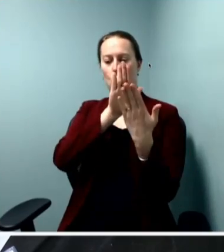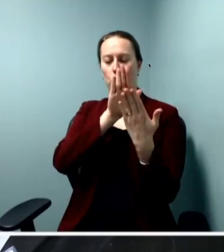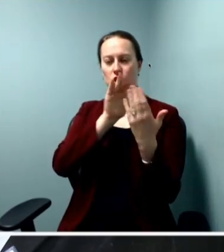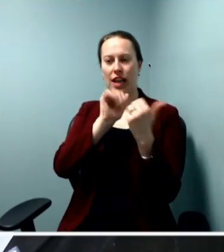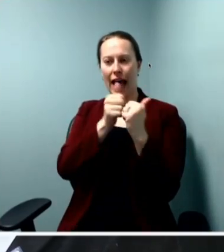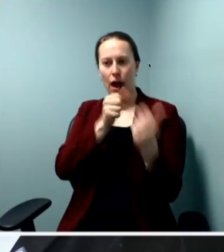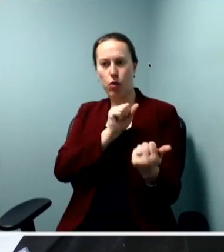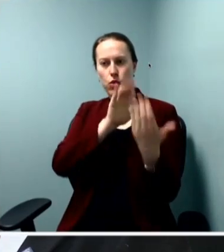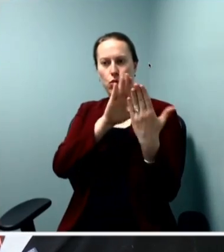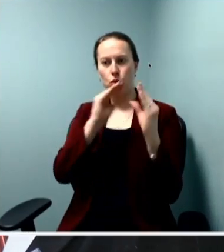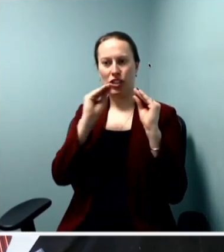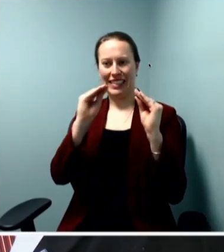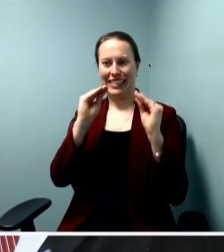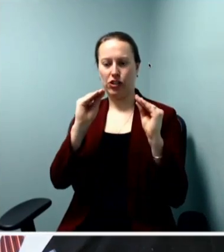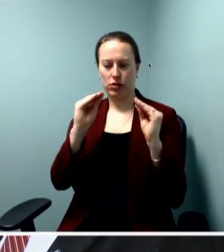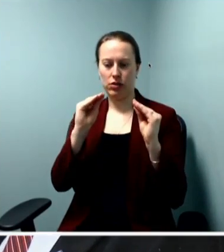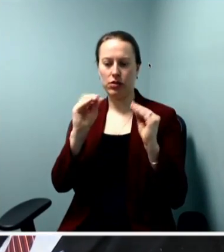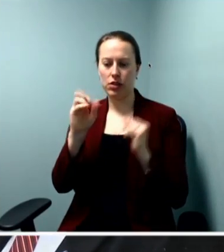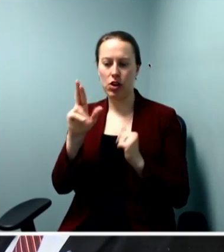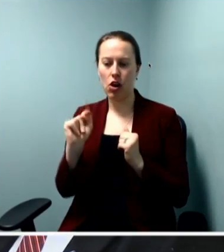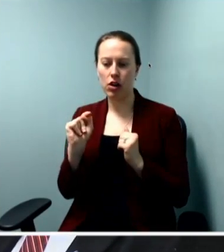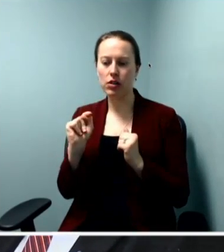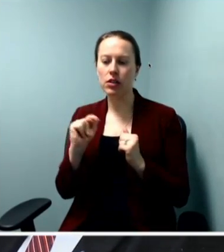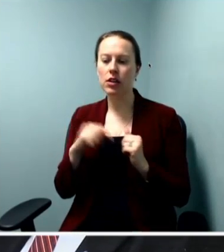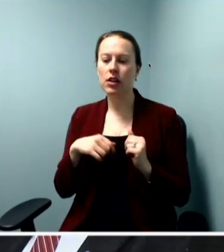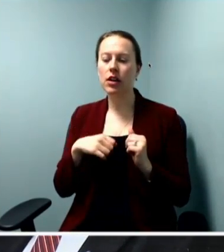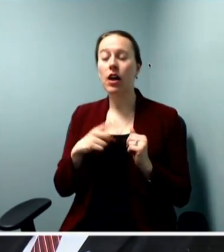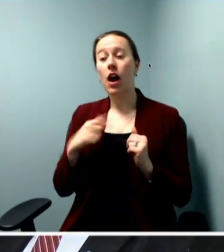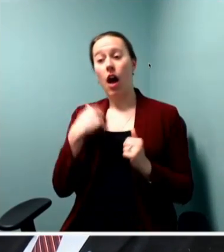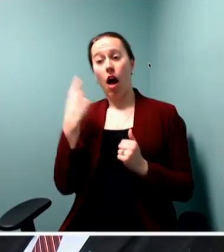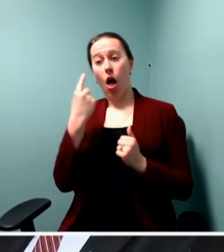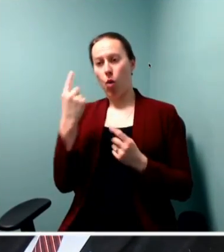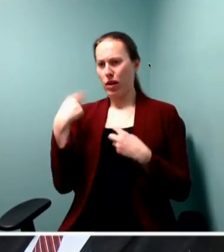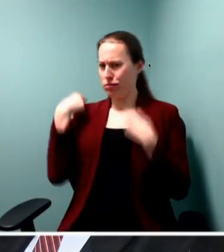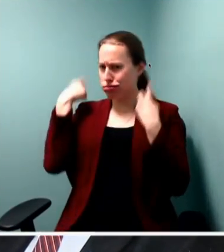and I've always-- I've been interested in how do we create an entry point